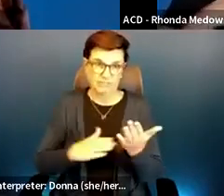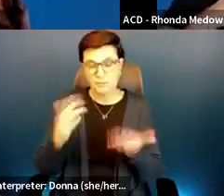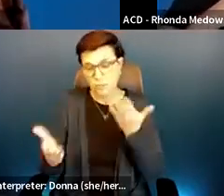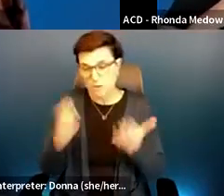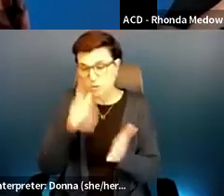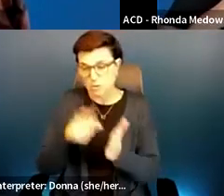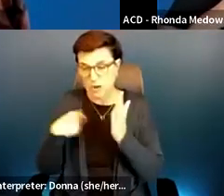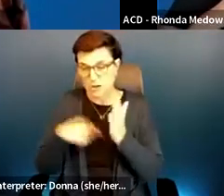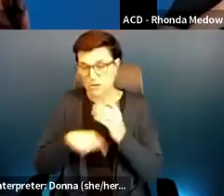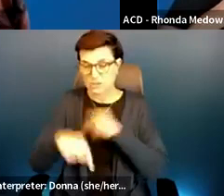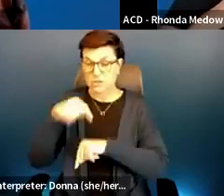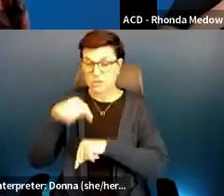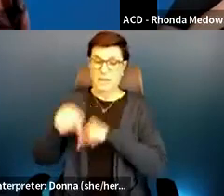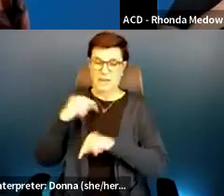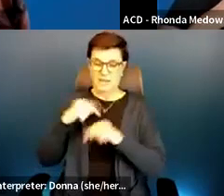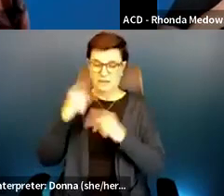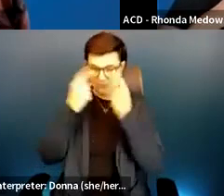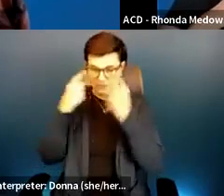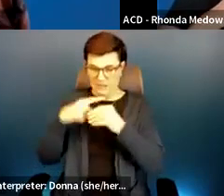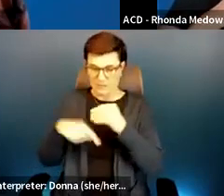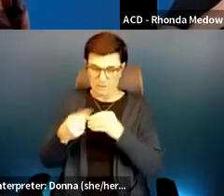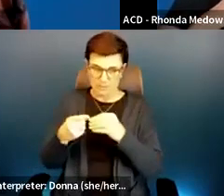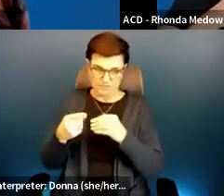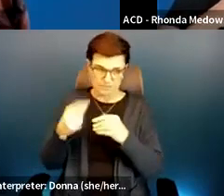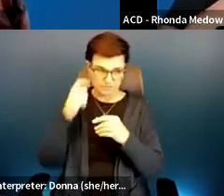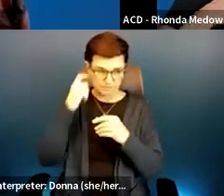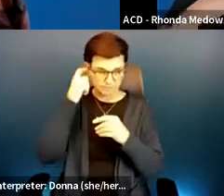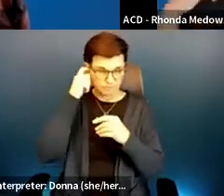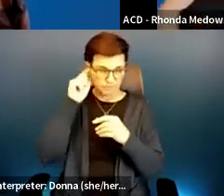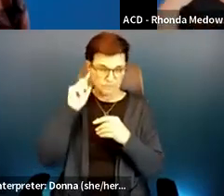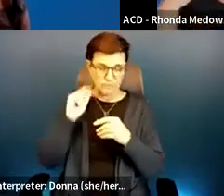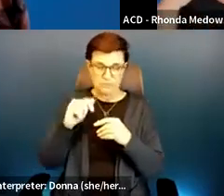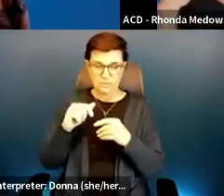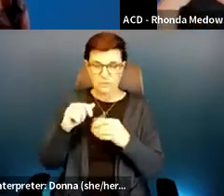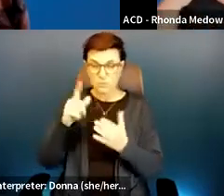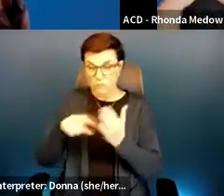and think about, you know, what research translation looks like and how it could happen.